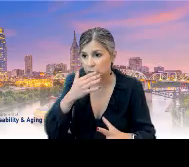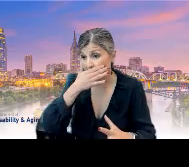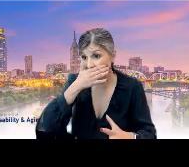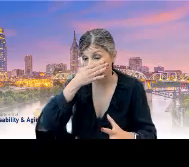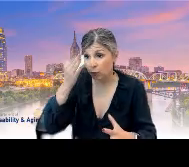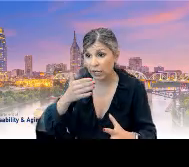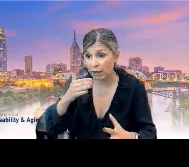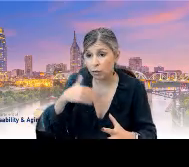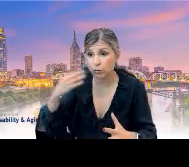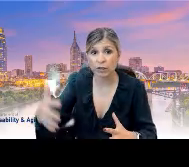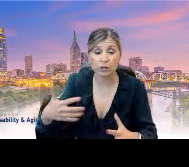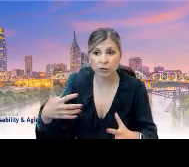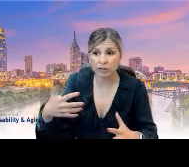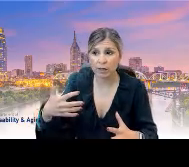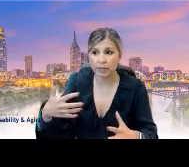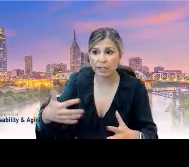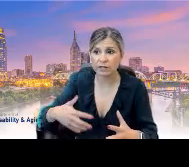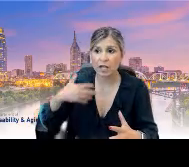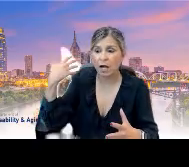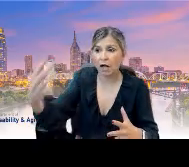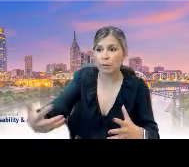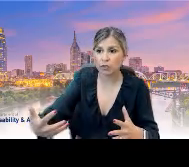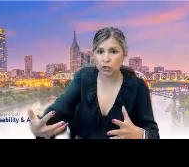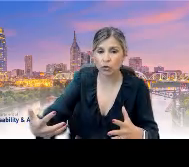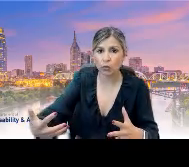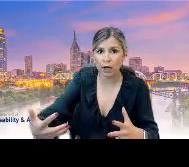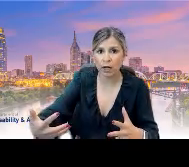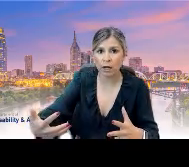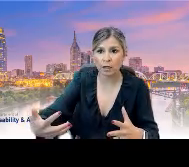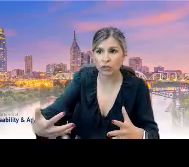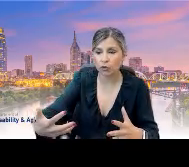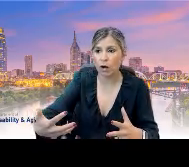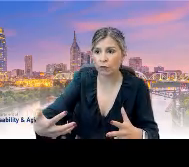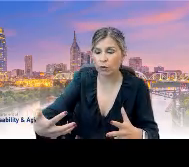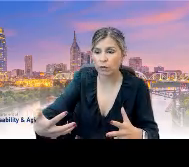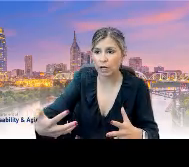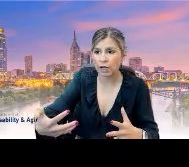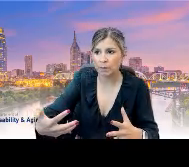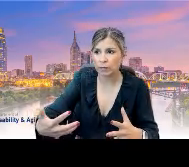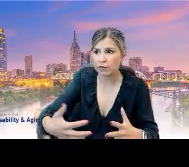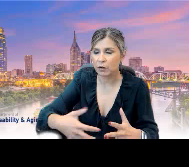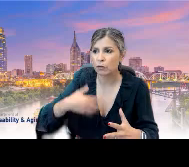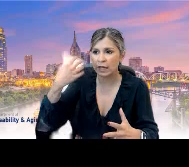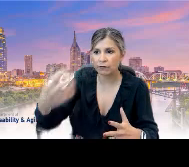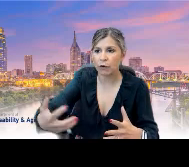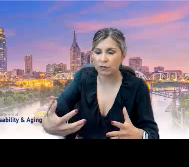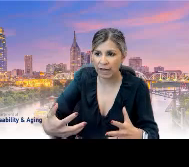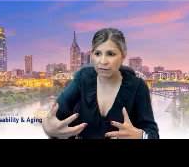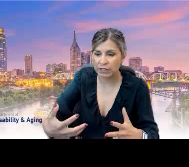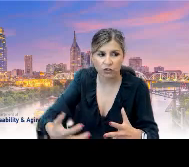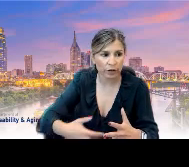We do take, we have worked with insurance companies to, to offer so that if folks have insurance,